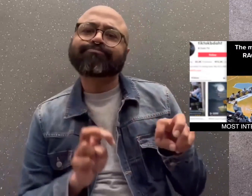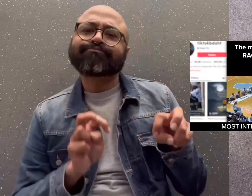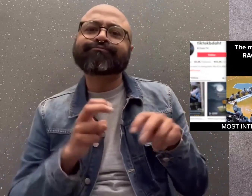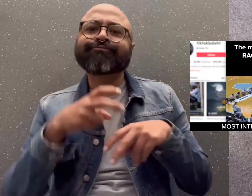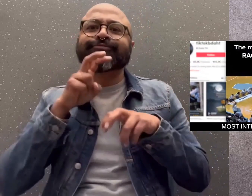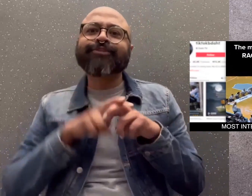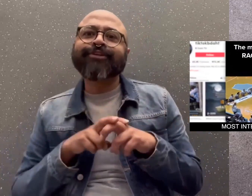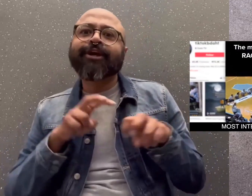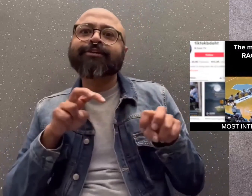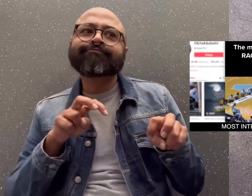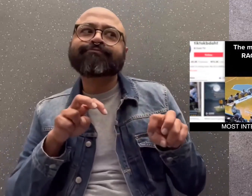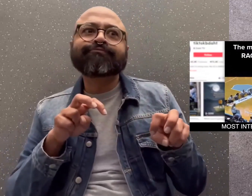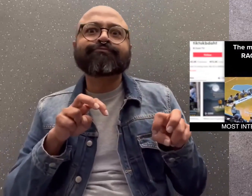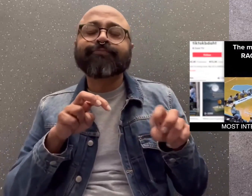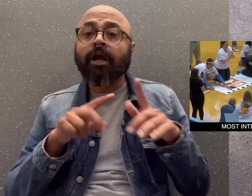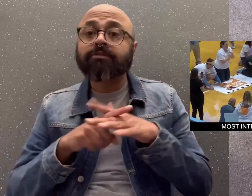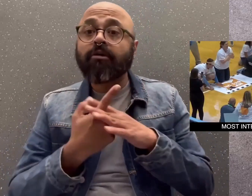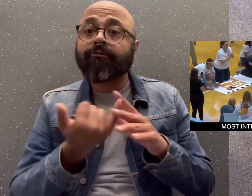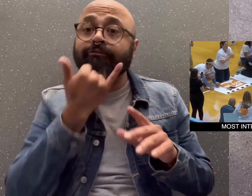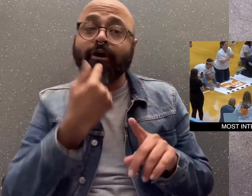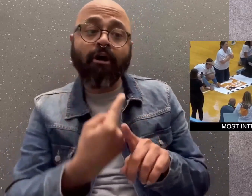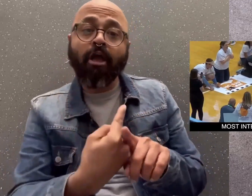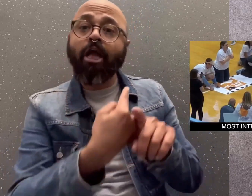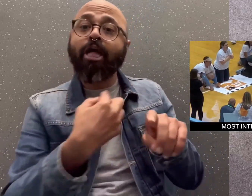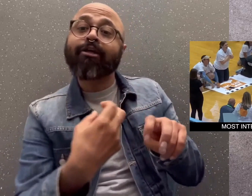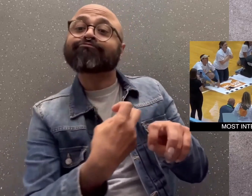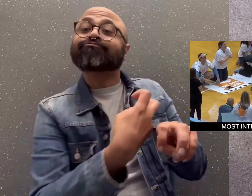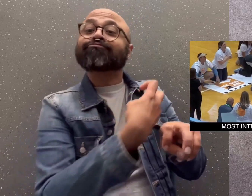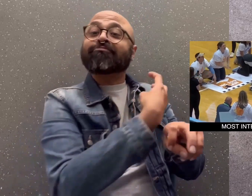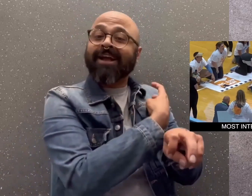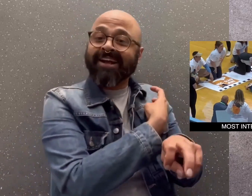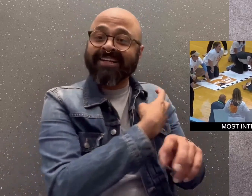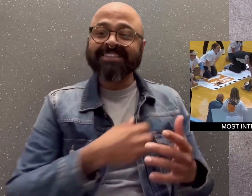But then plopped down on the floor and started crawling the other way.